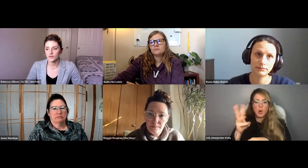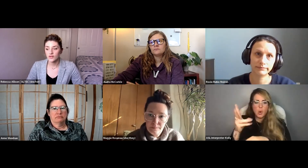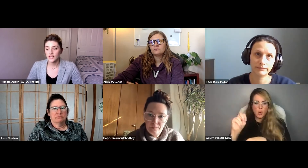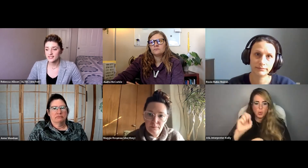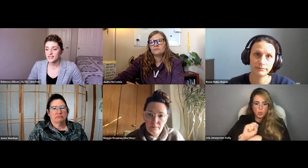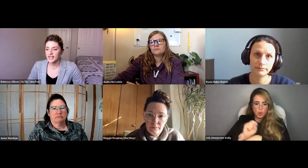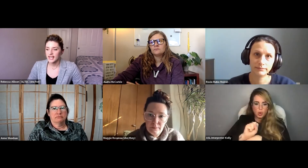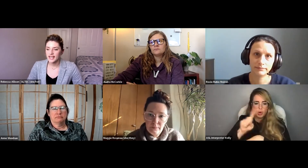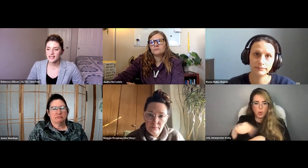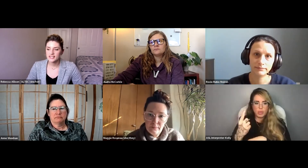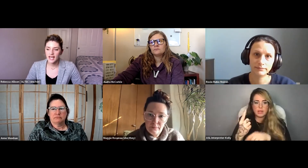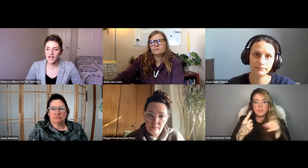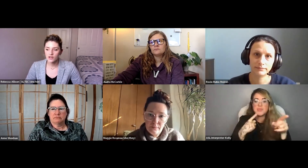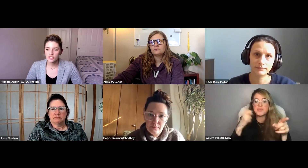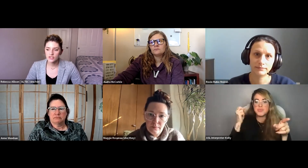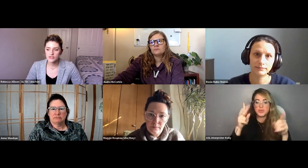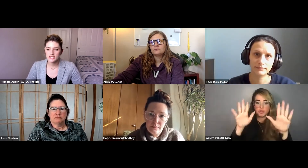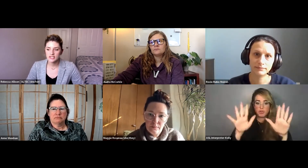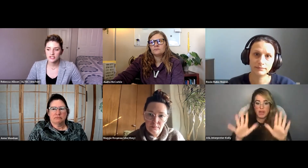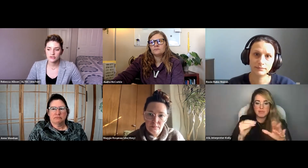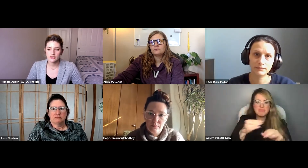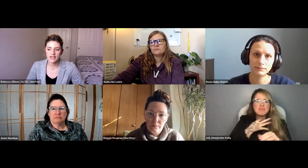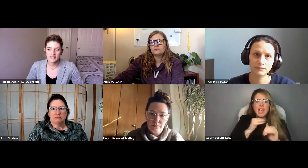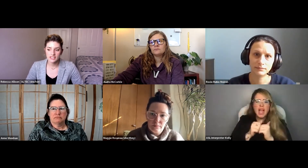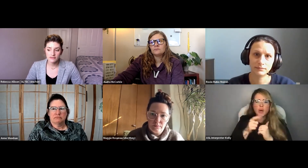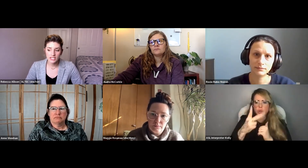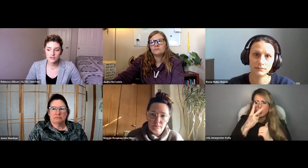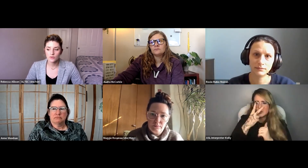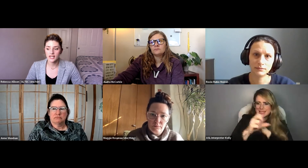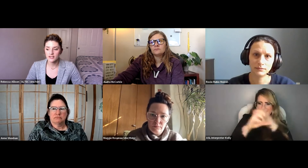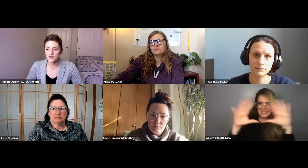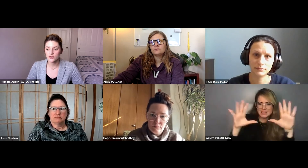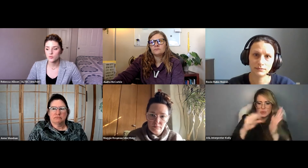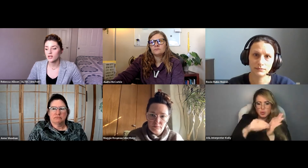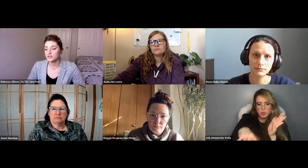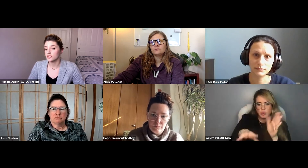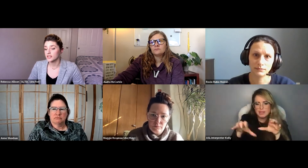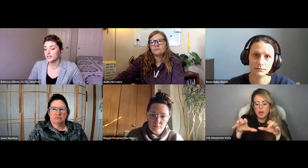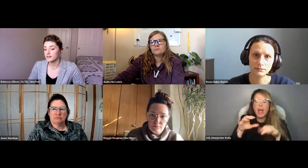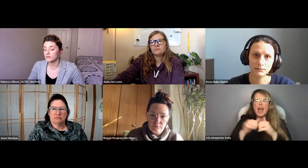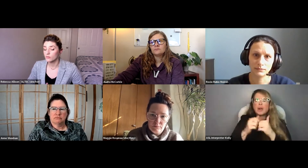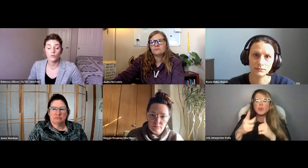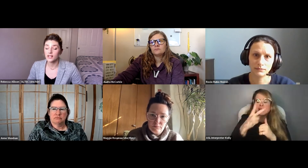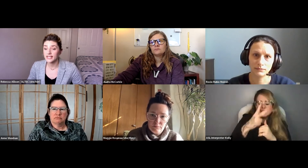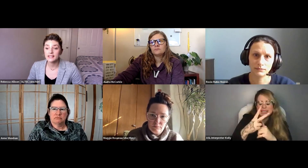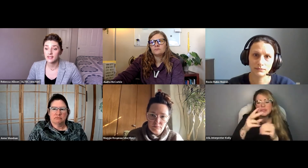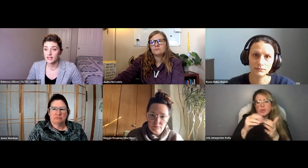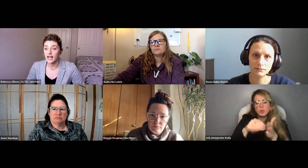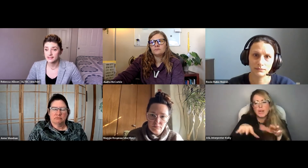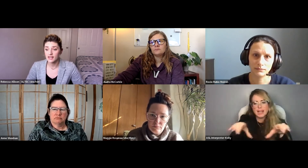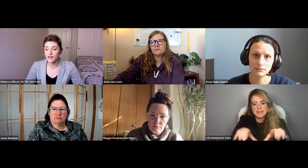Great and "How do you see student activities or answers while during, while in the class time?